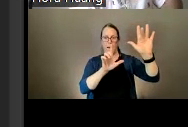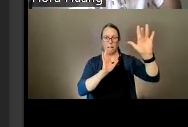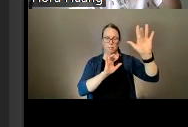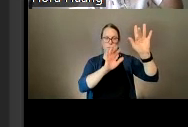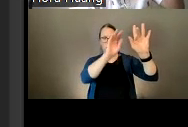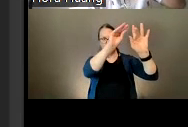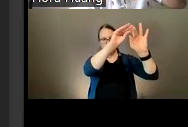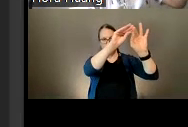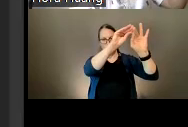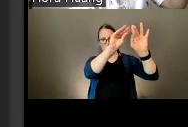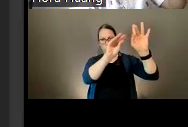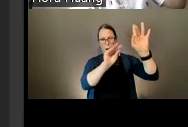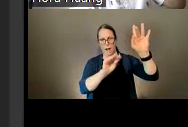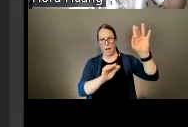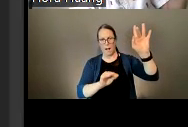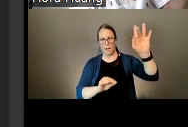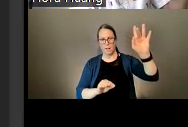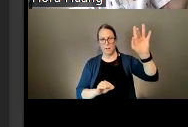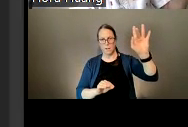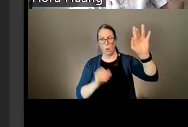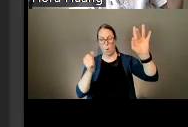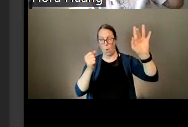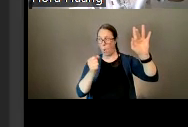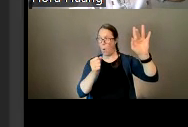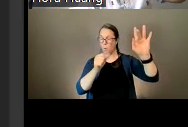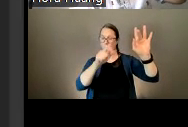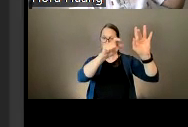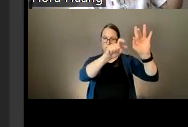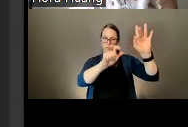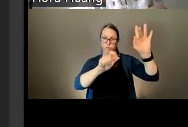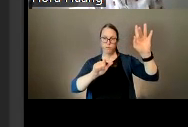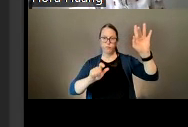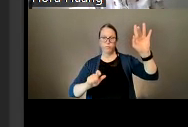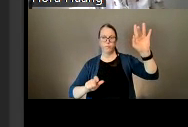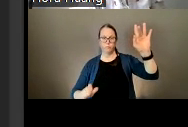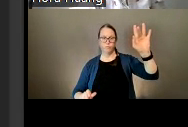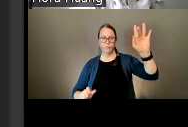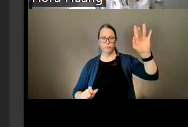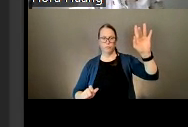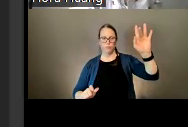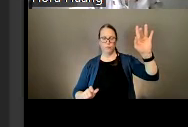And then we're gonna kind of click there, hold, and then we pull our mouse down and then the screen